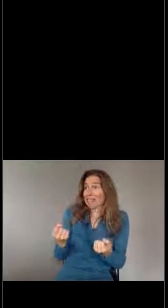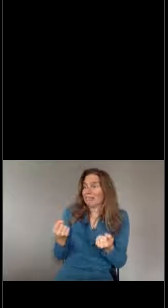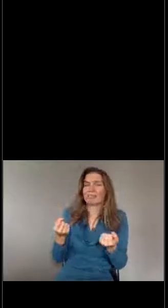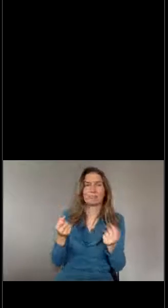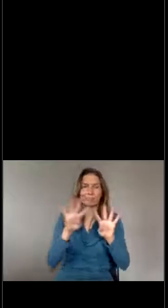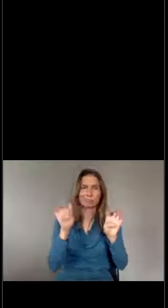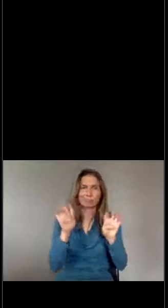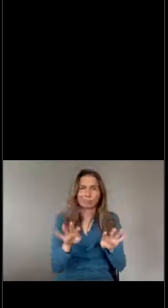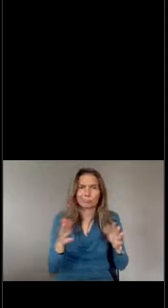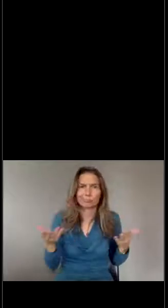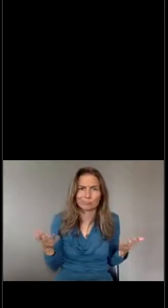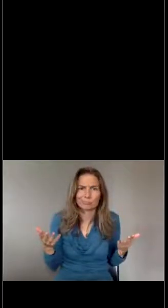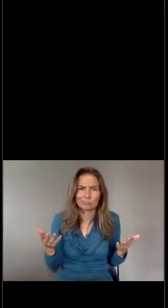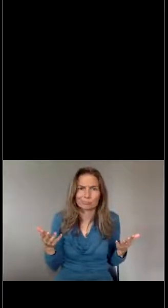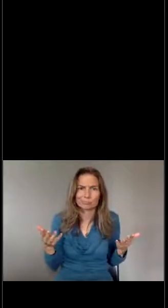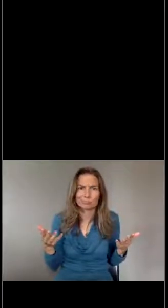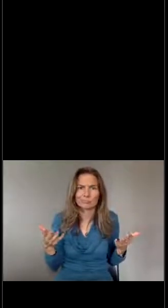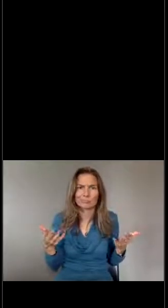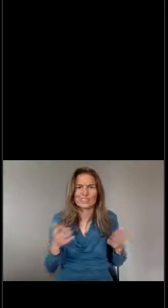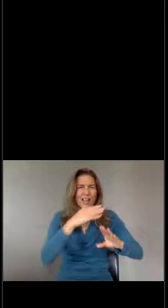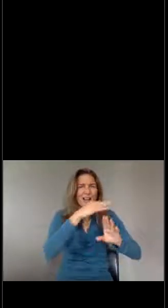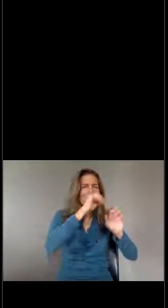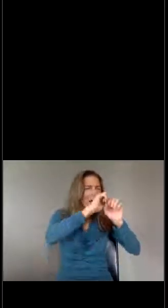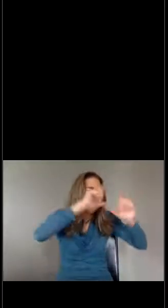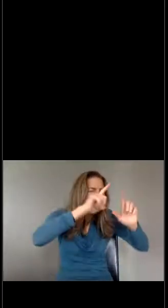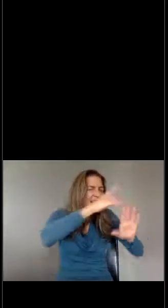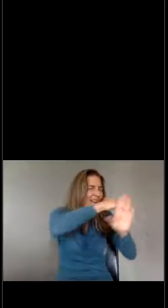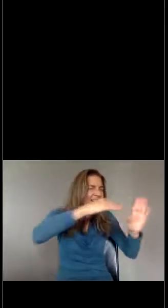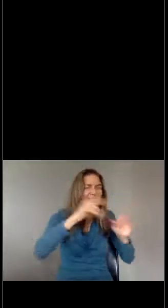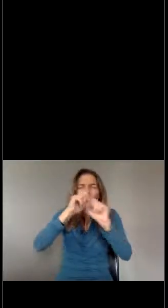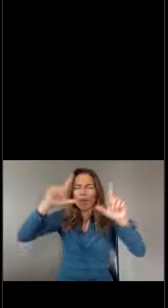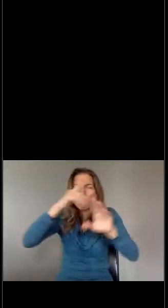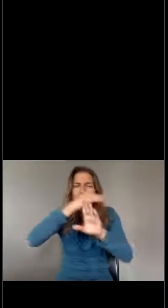This does capture what people, did the spending needs of people,